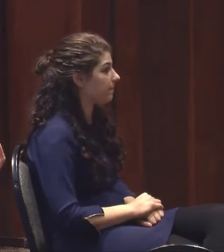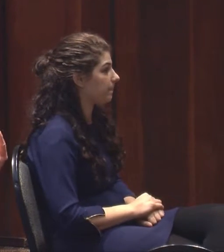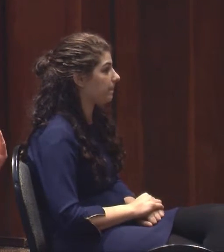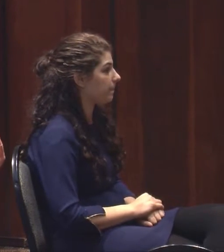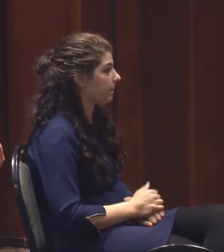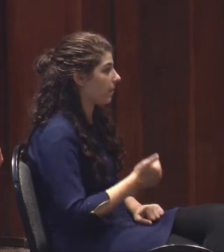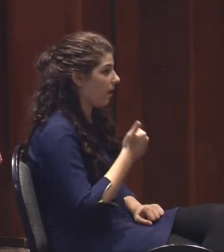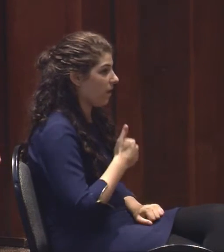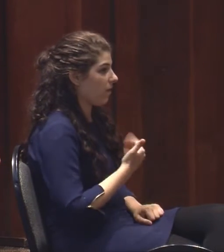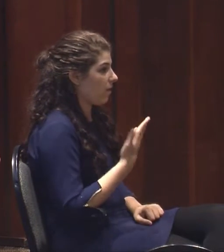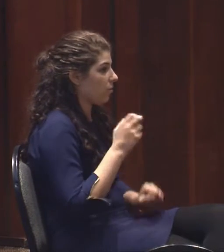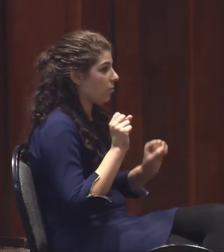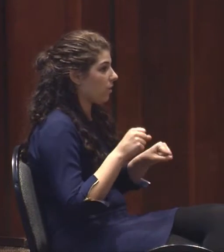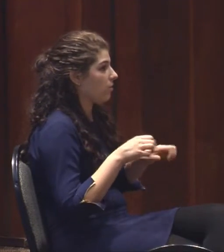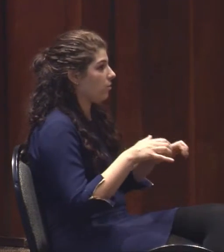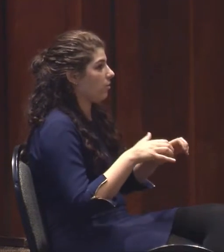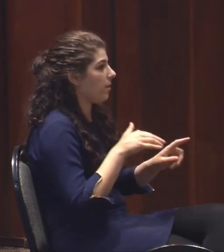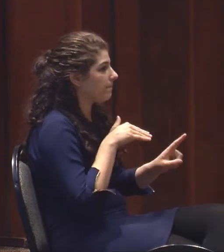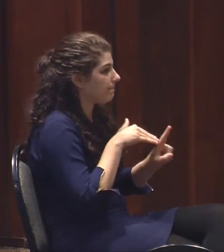you can do to kind of nudge things along.